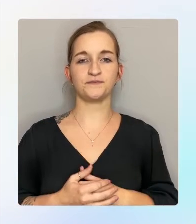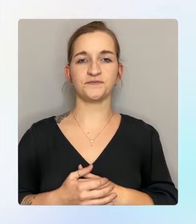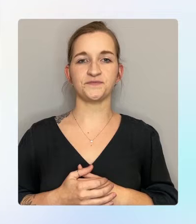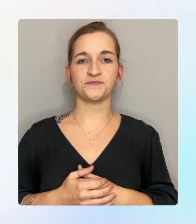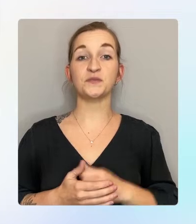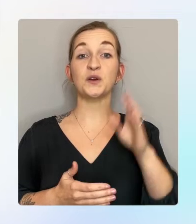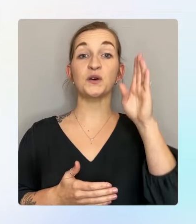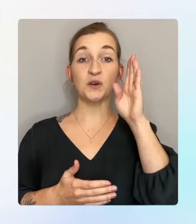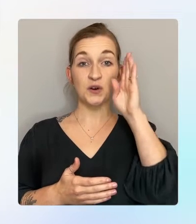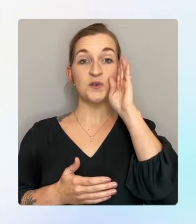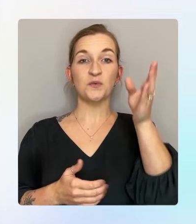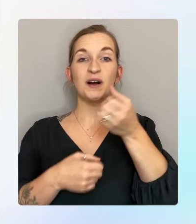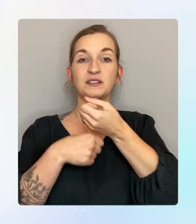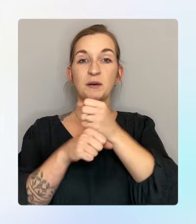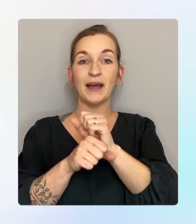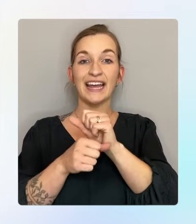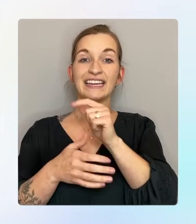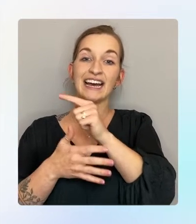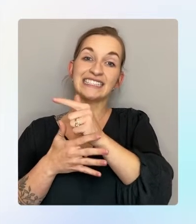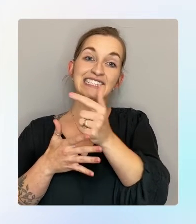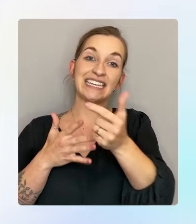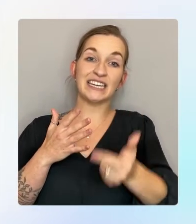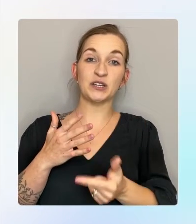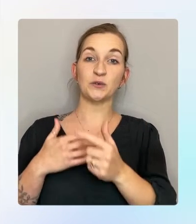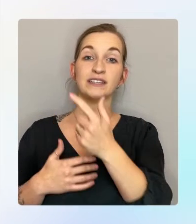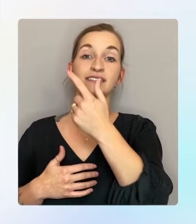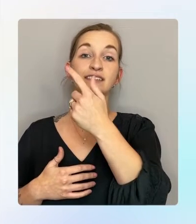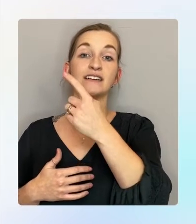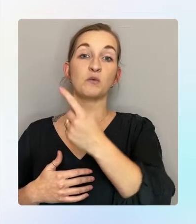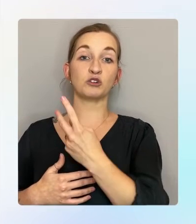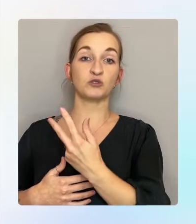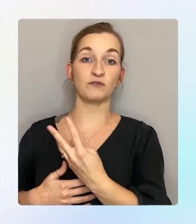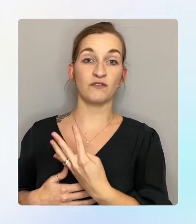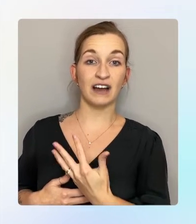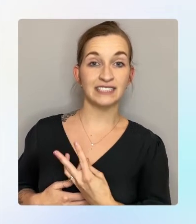which can be used to choose which frame, that is, texture, we're displaying at a given moment.